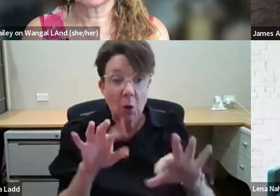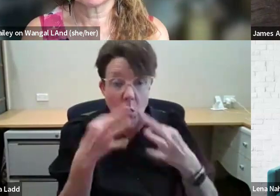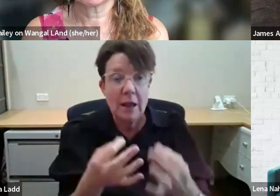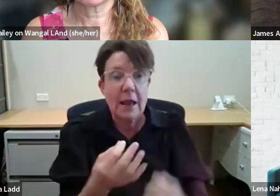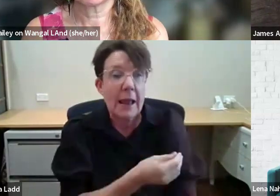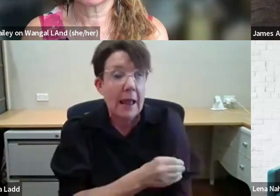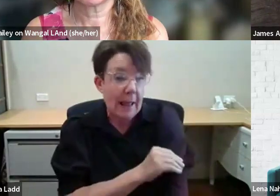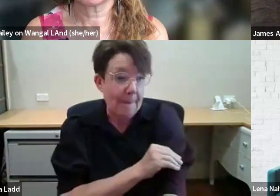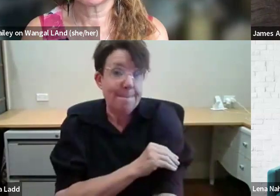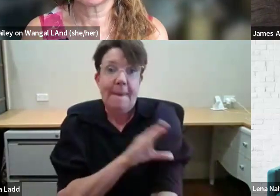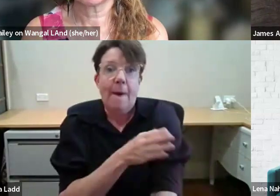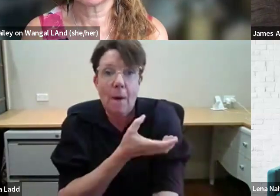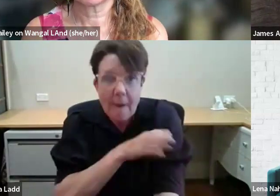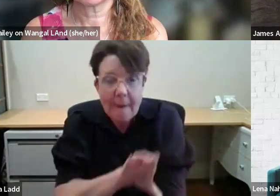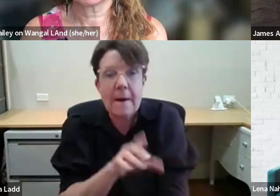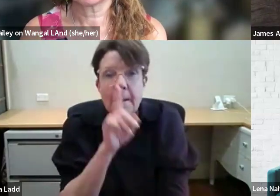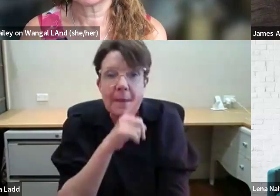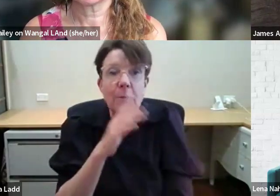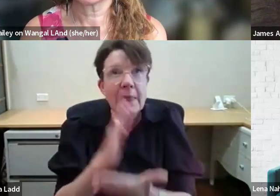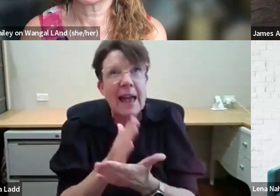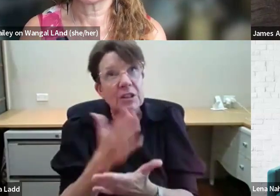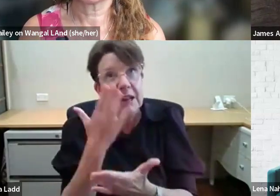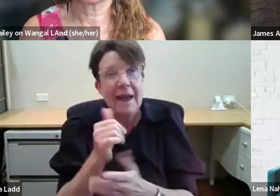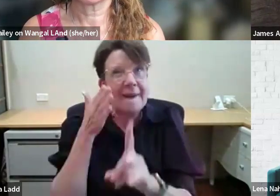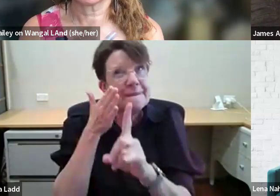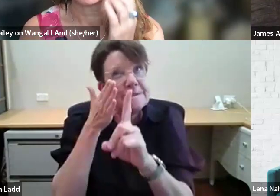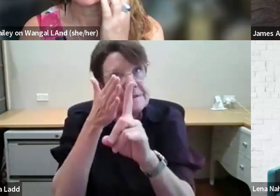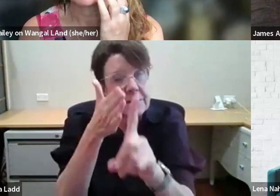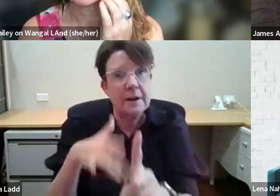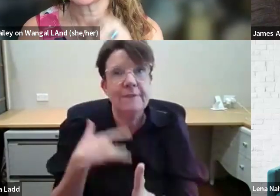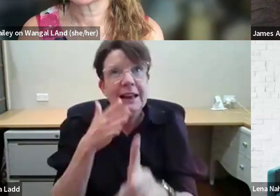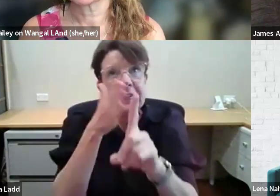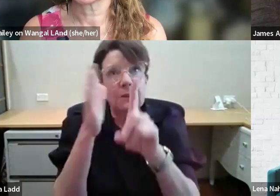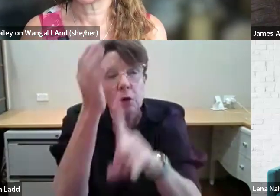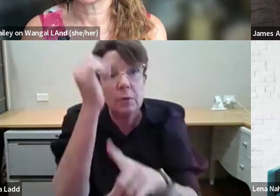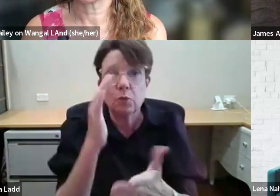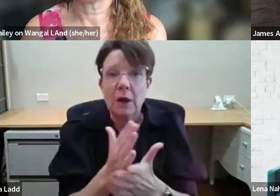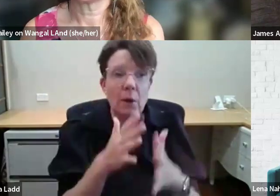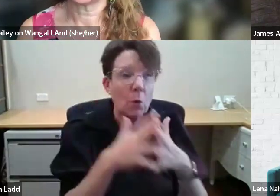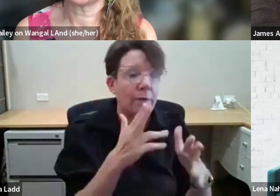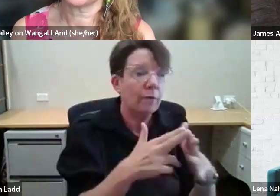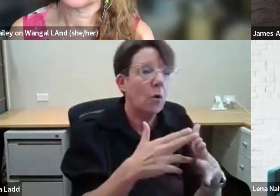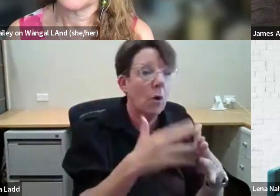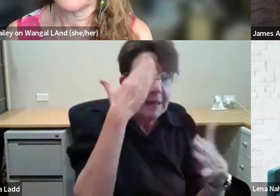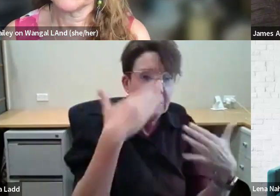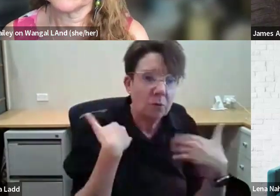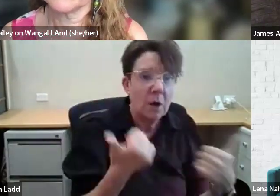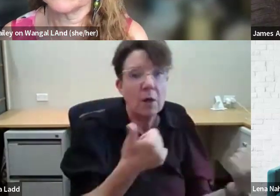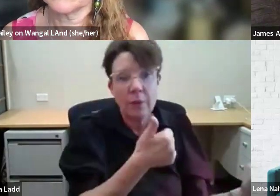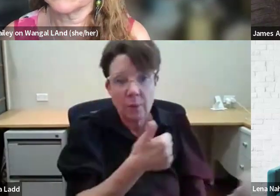health and and functioning of the organisation, it is incredible, it has incredible benefits. Again, when you think about the structures we